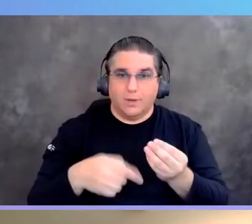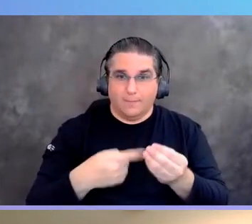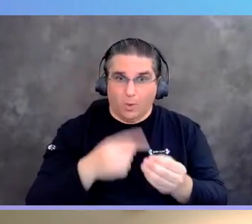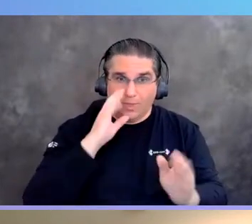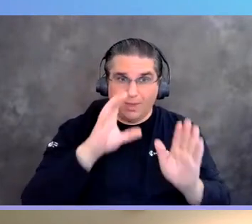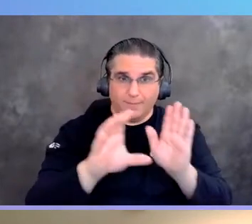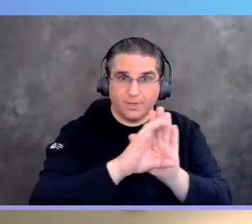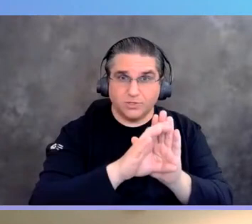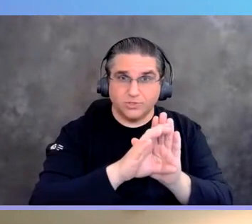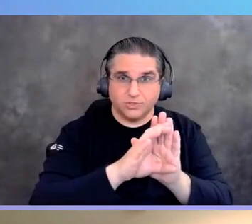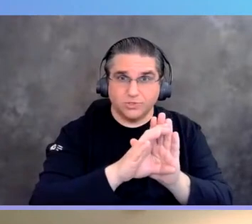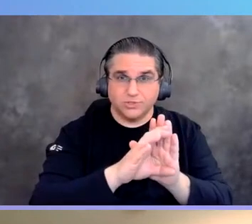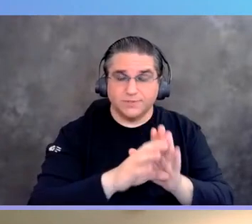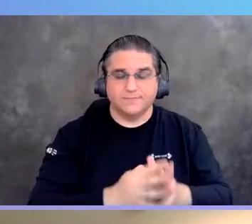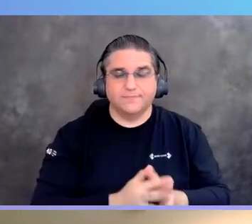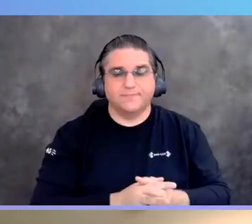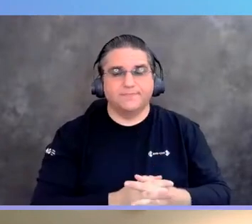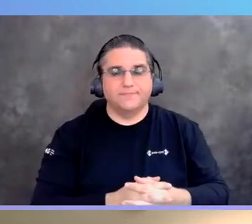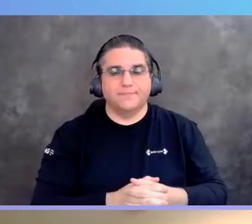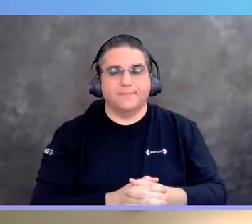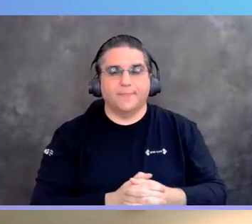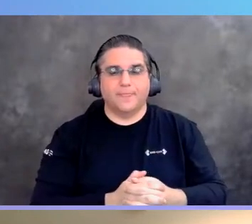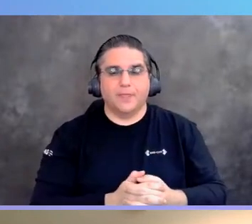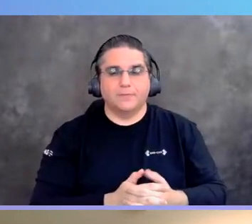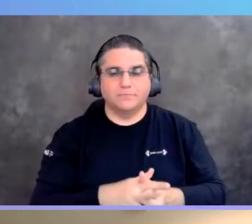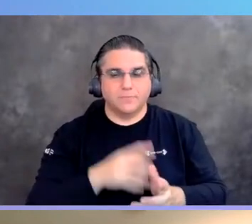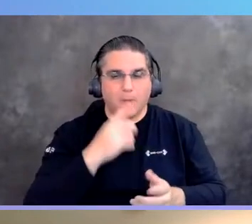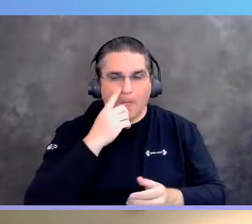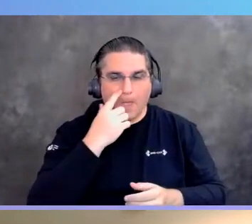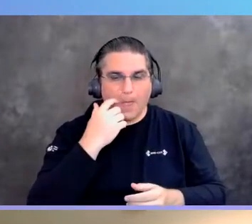image that that we were talking about. Uh, we then went through